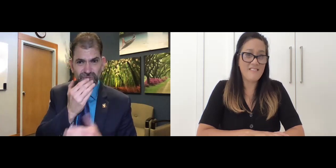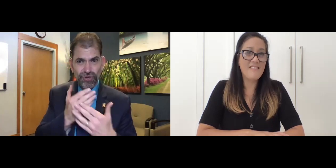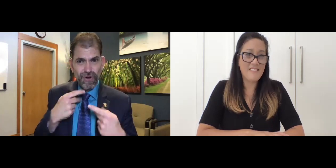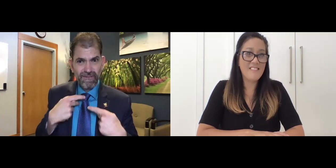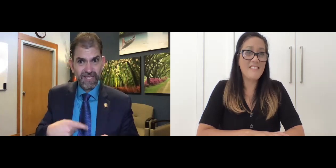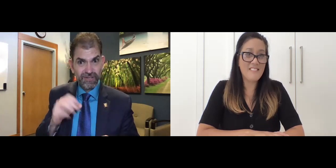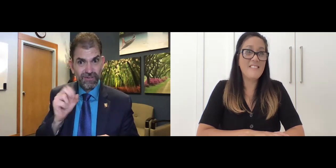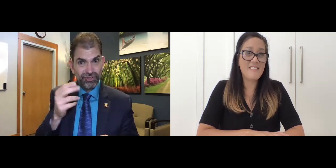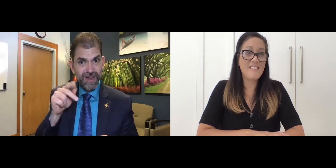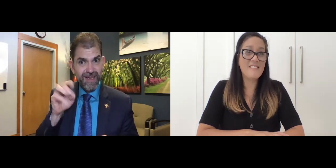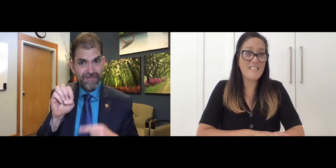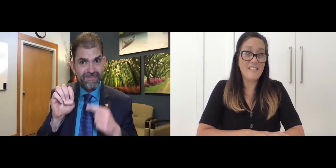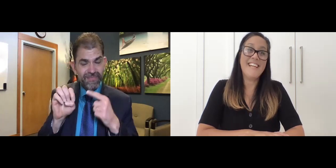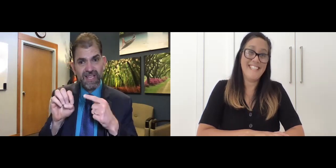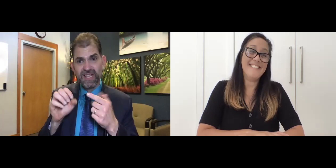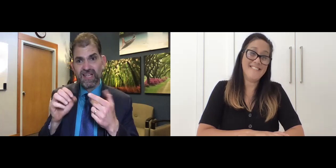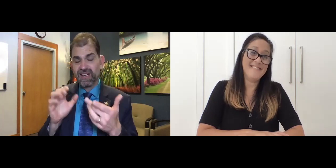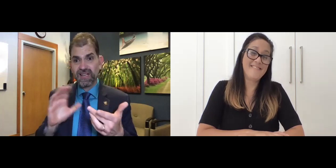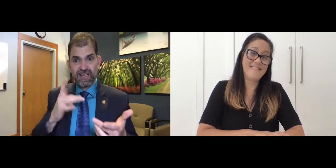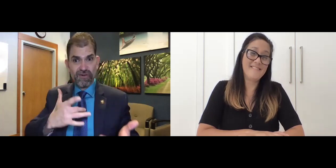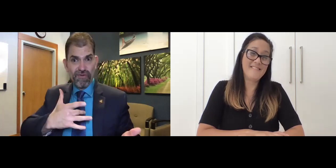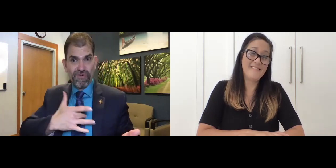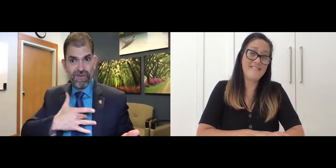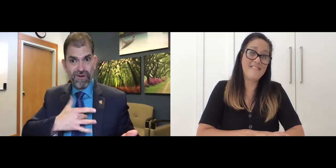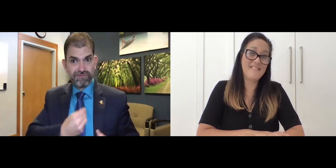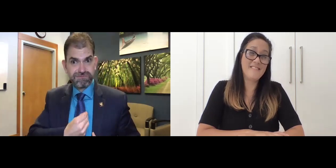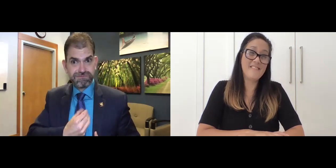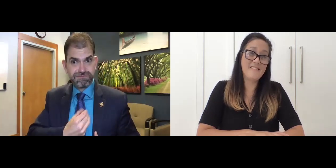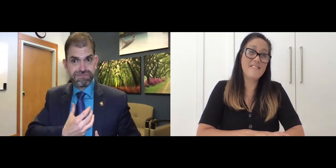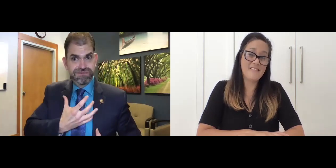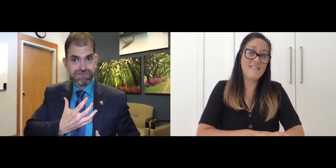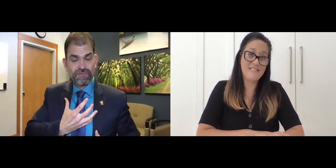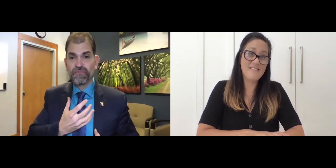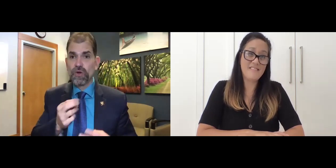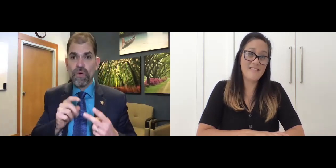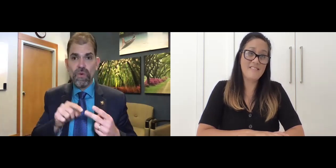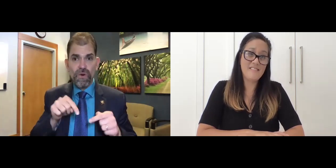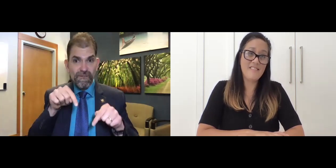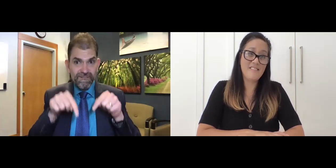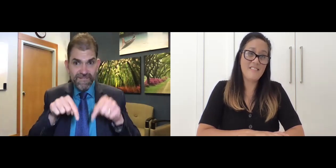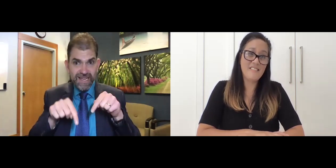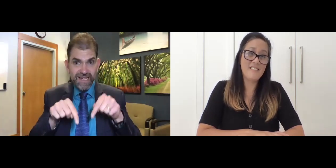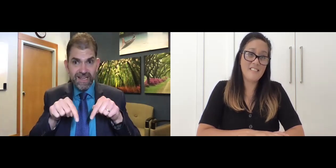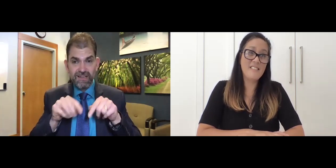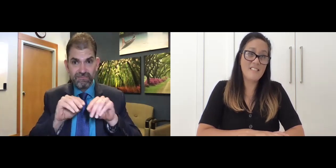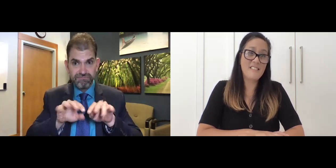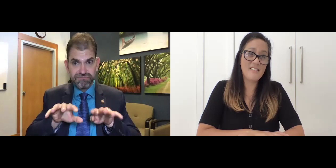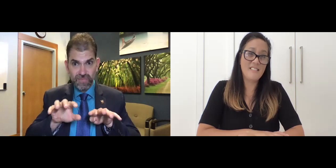implications and depends on what kind of shape you're in. You could have heart problems. You could